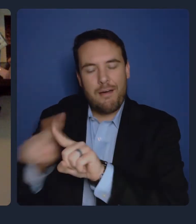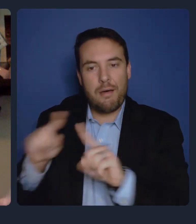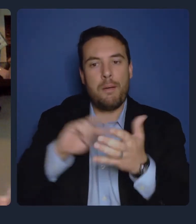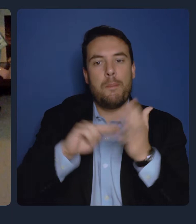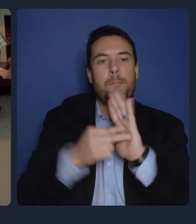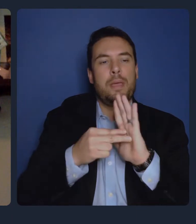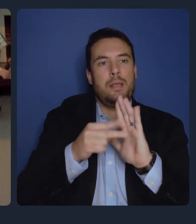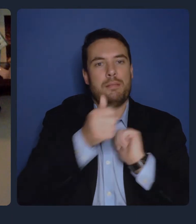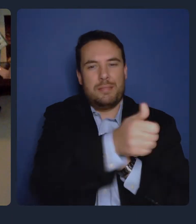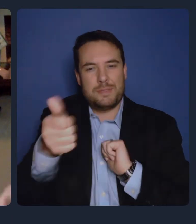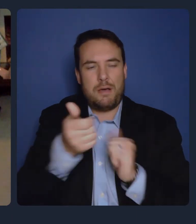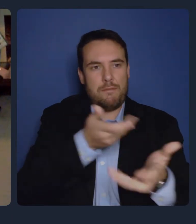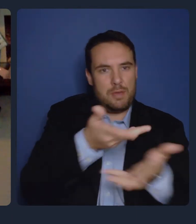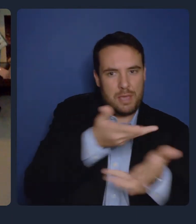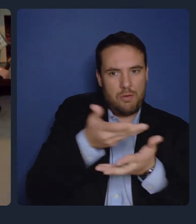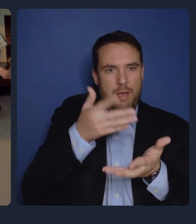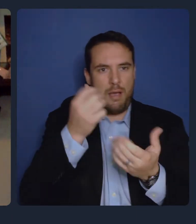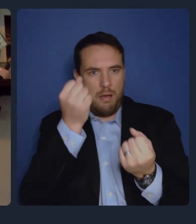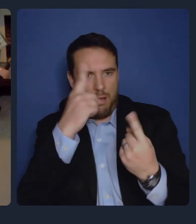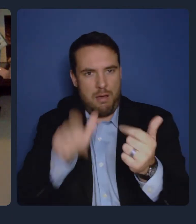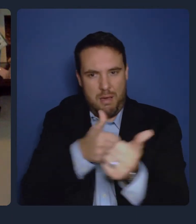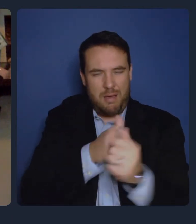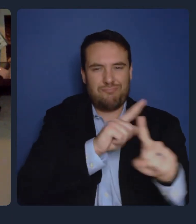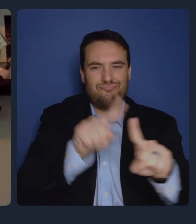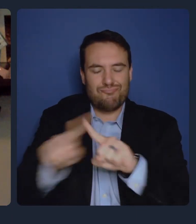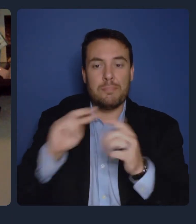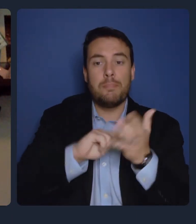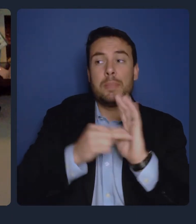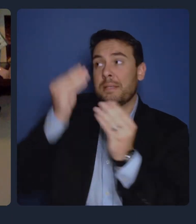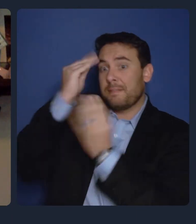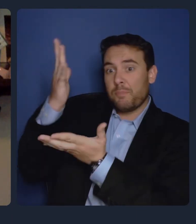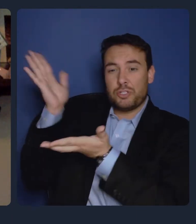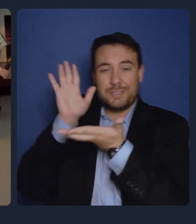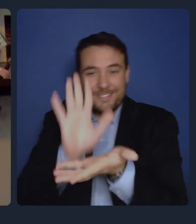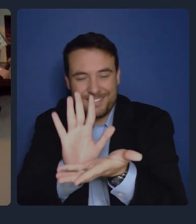but that they're going to need different ways of accessing the information of engaging with it, of engaging with one another